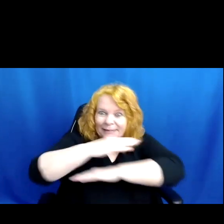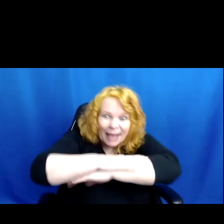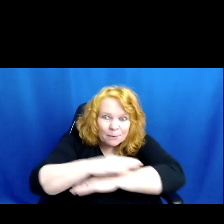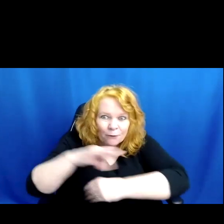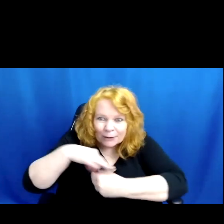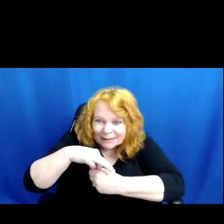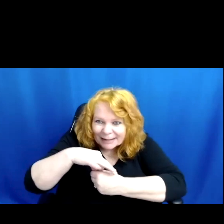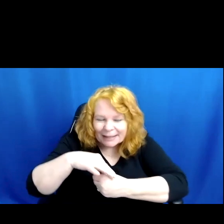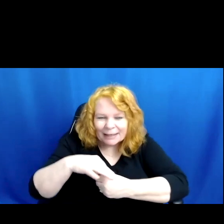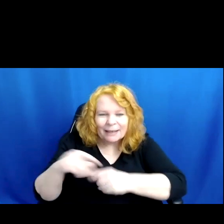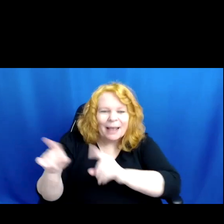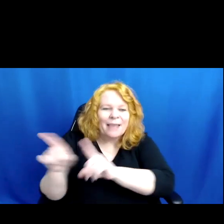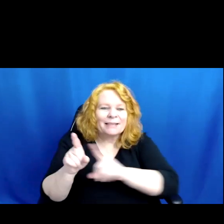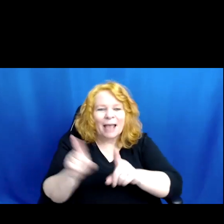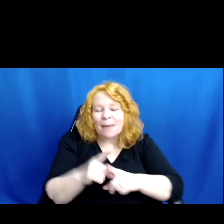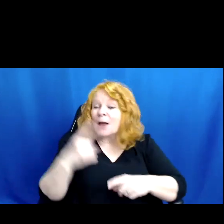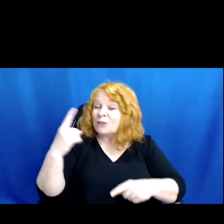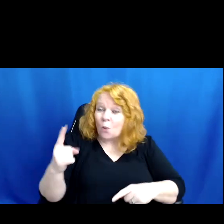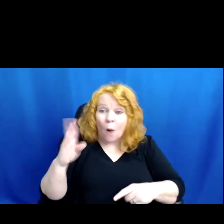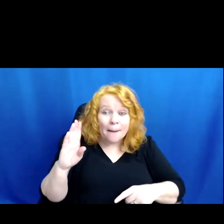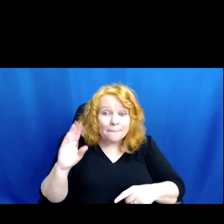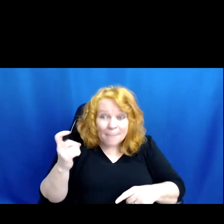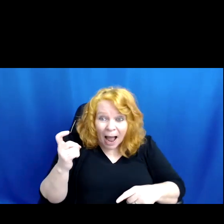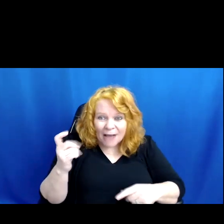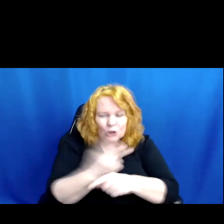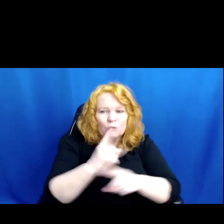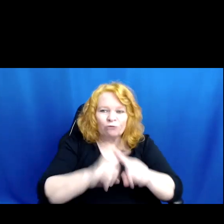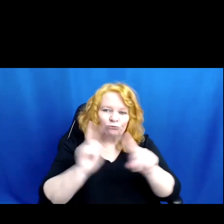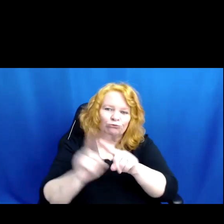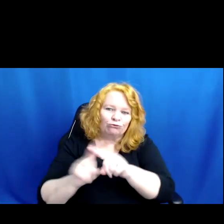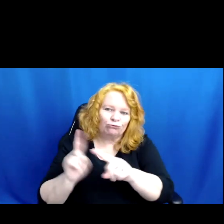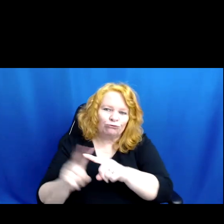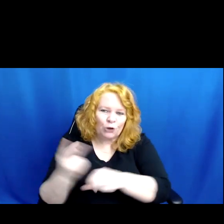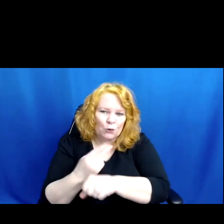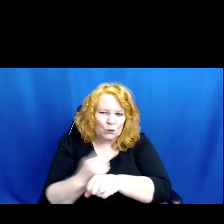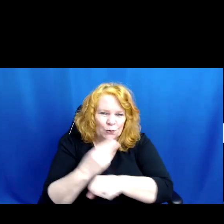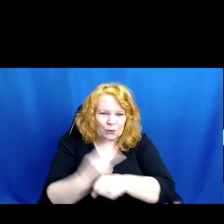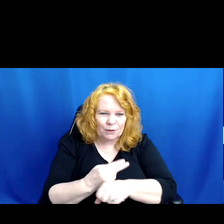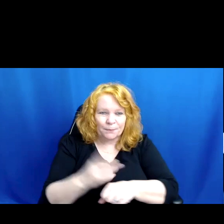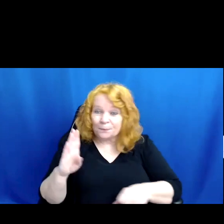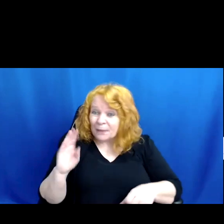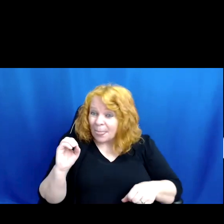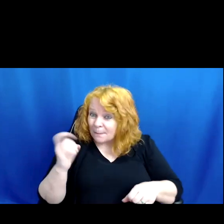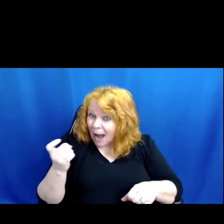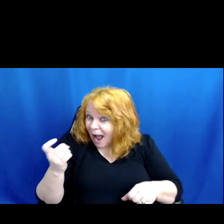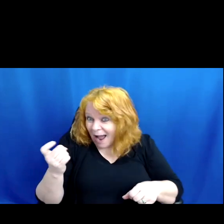One cardboard box can be used for so many things. The cardboard box opens the world of literacy to so many children.